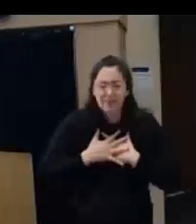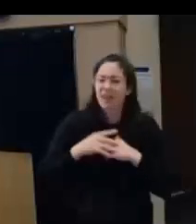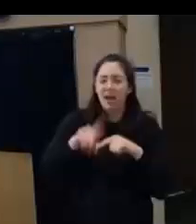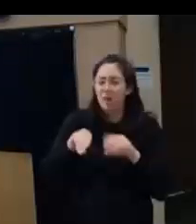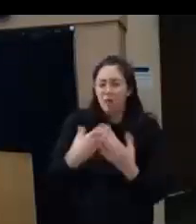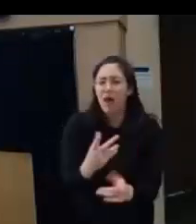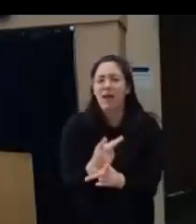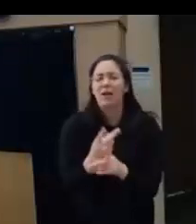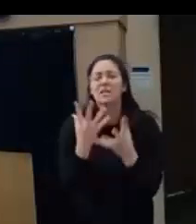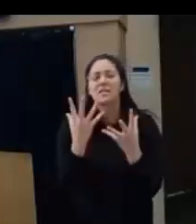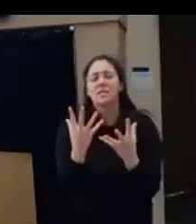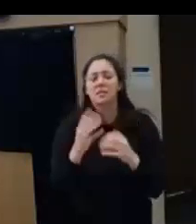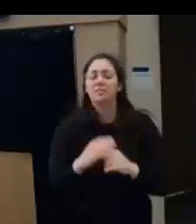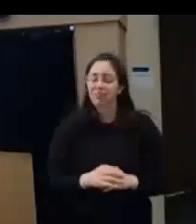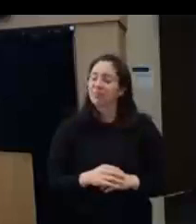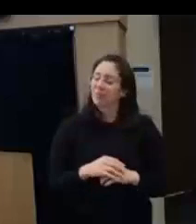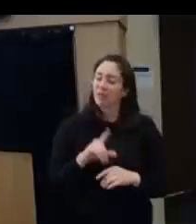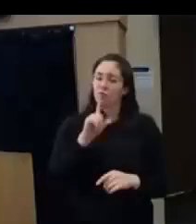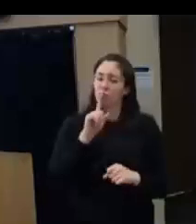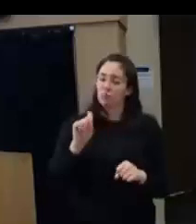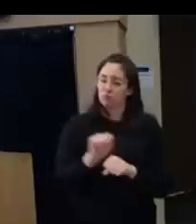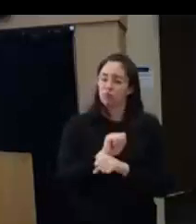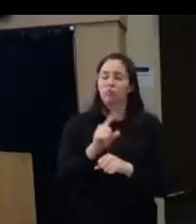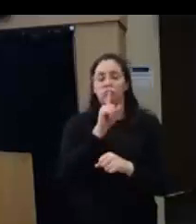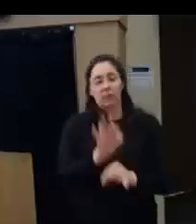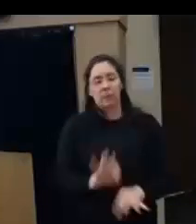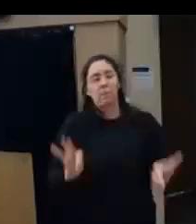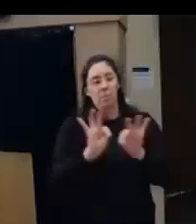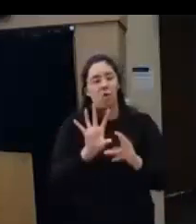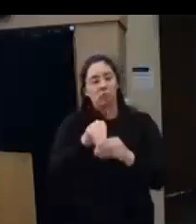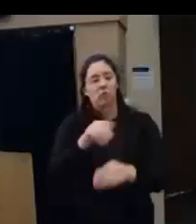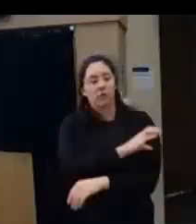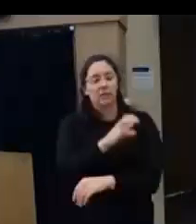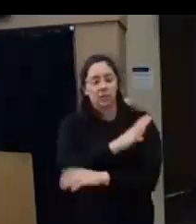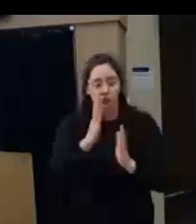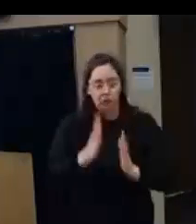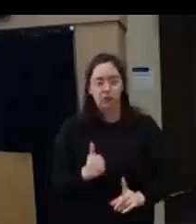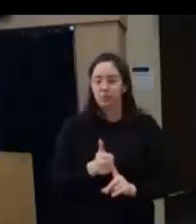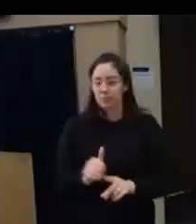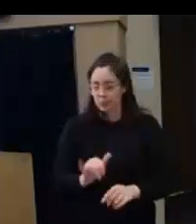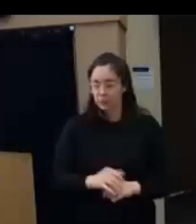care and so I think it's actually an important element of clinician well-being the mental health